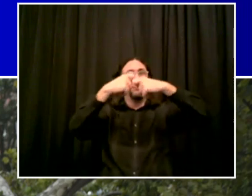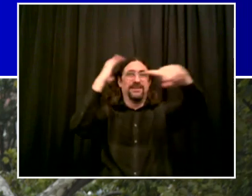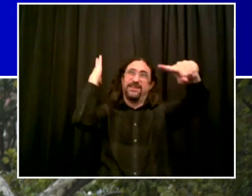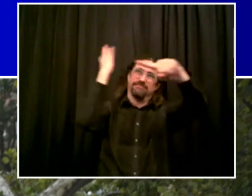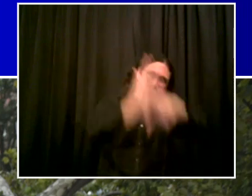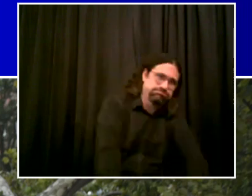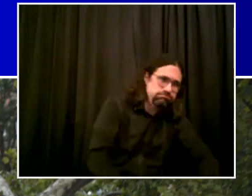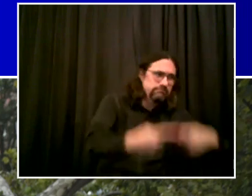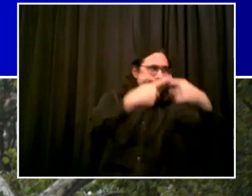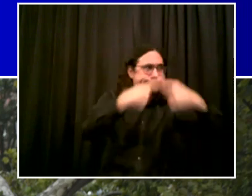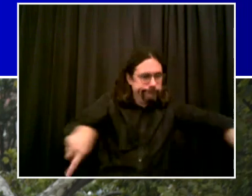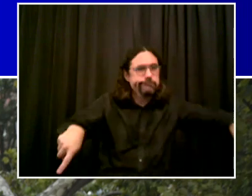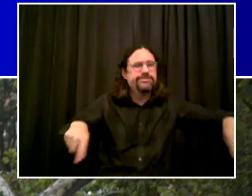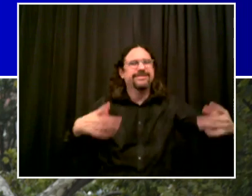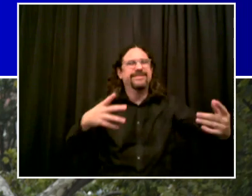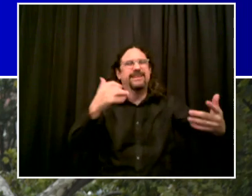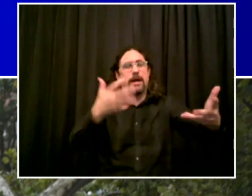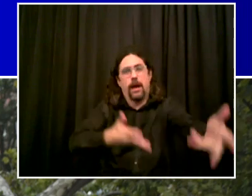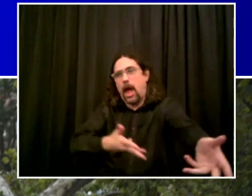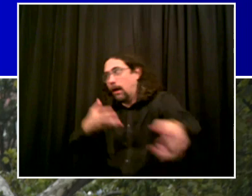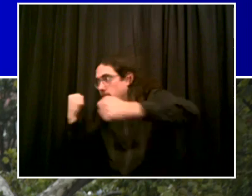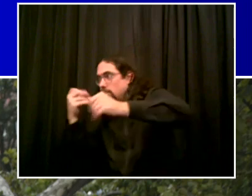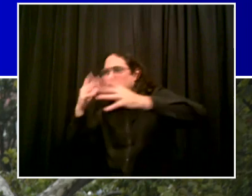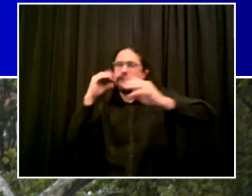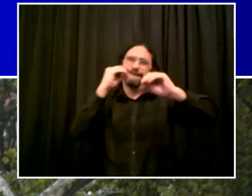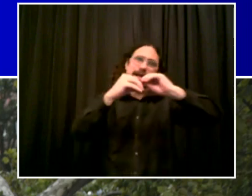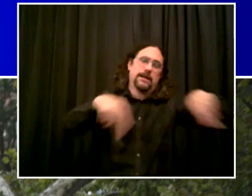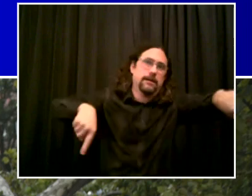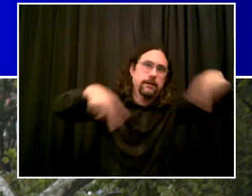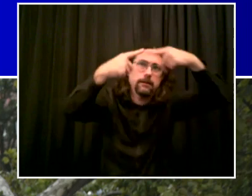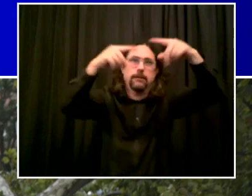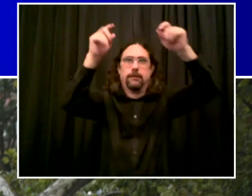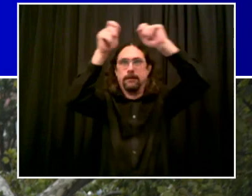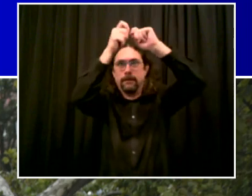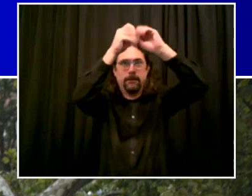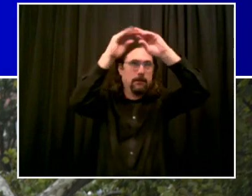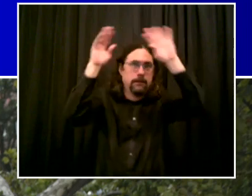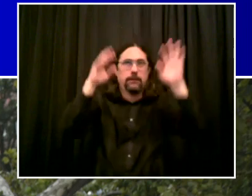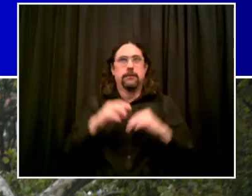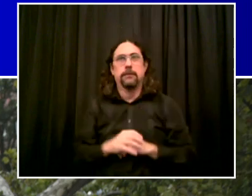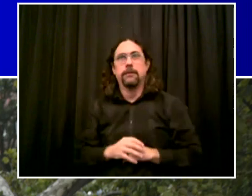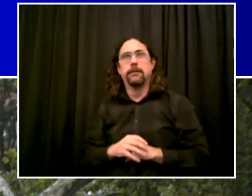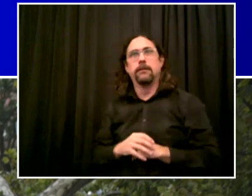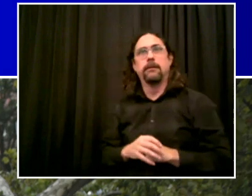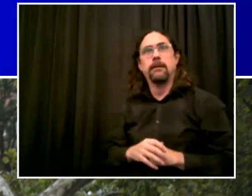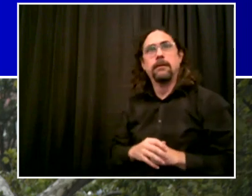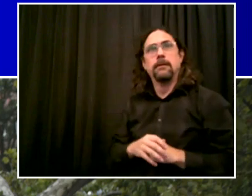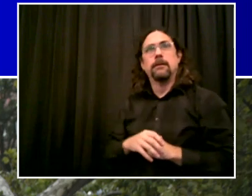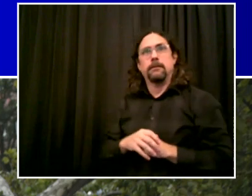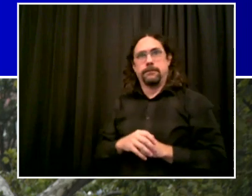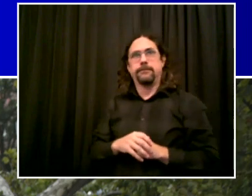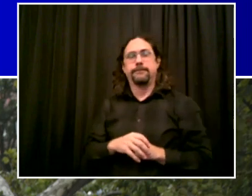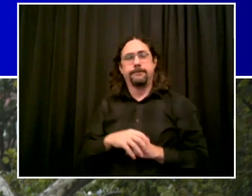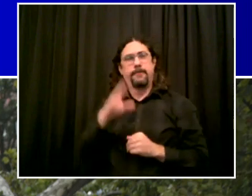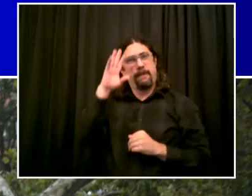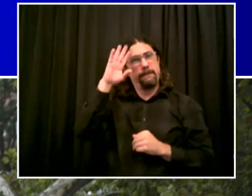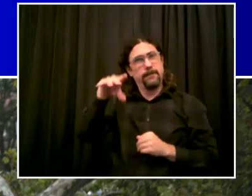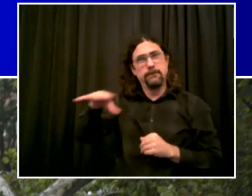WE ALSO NEED STREETS TO BE CLEARED. TRHEER AE STILL 280 STREETS